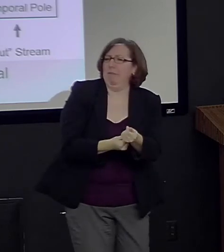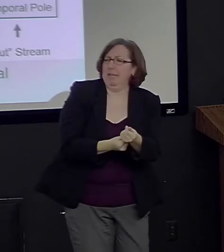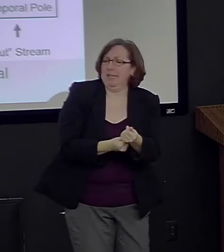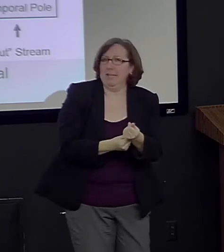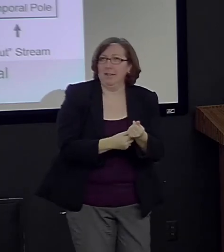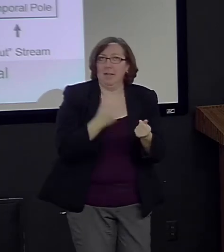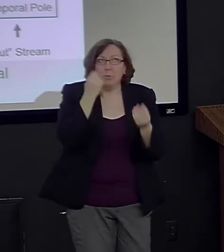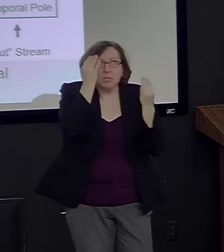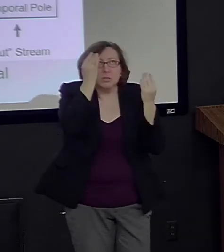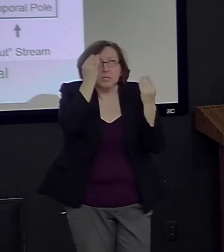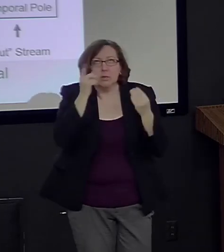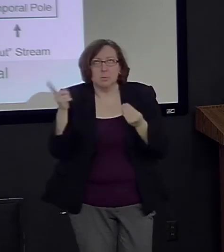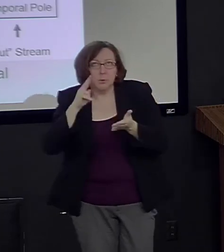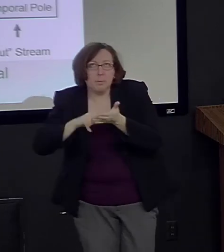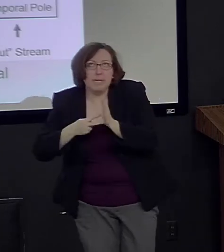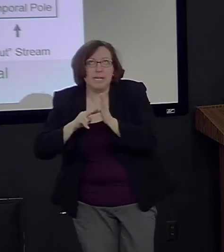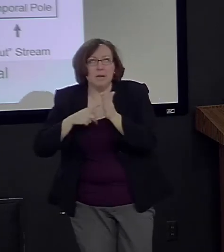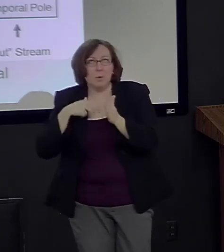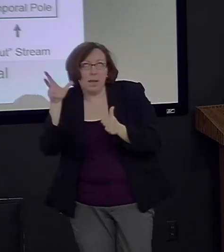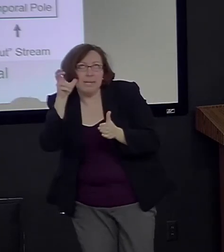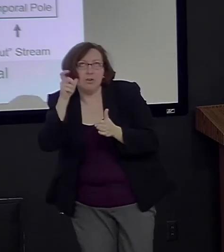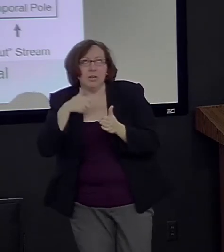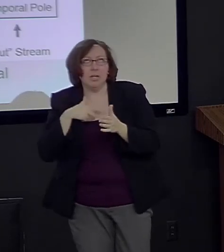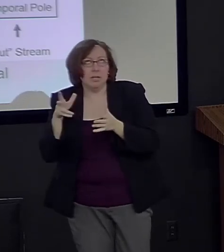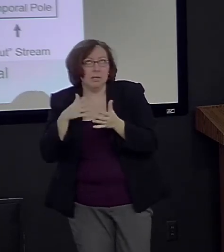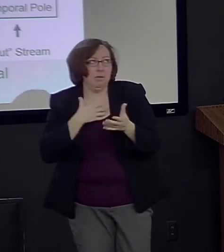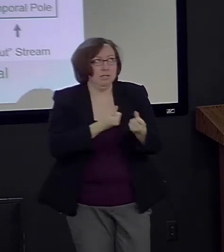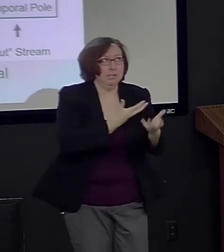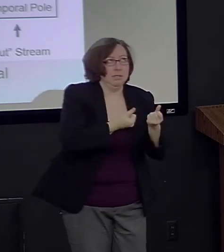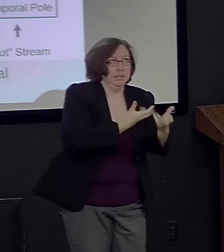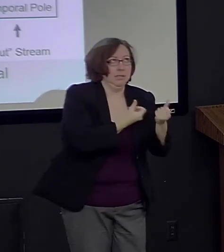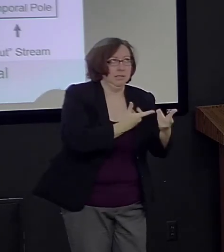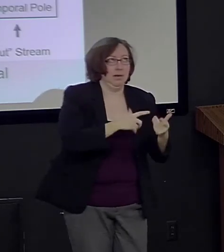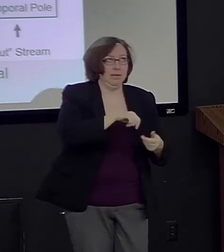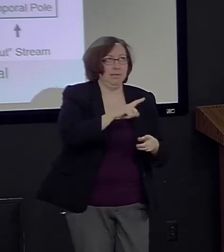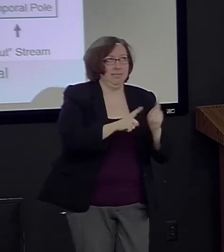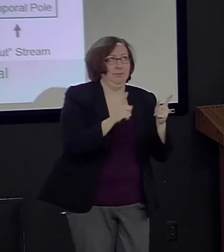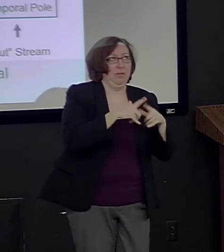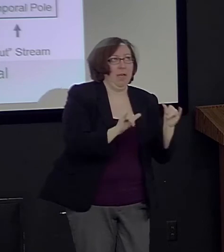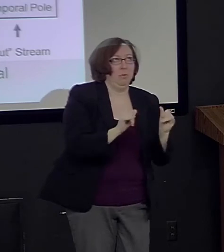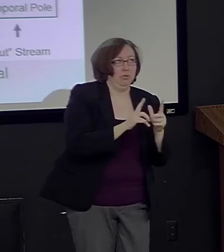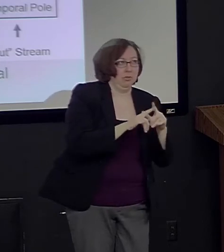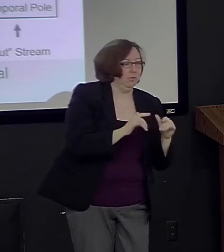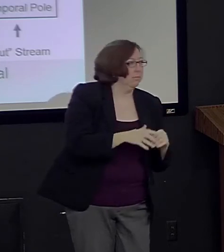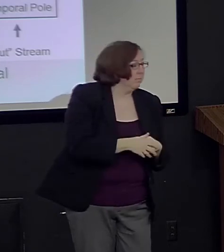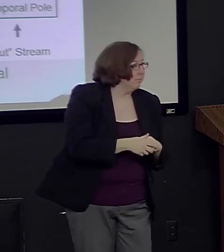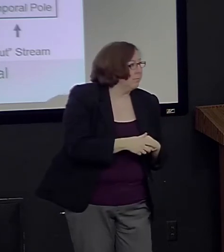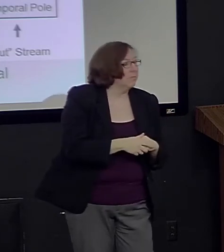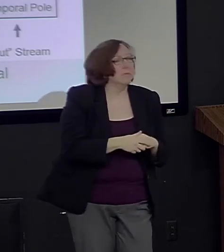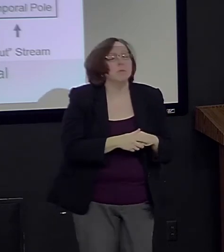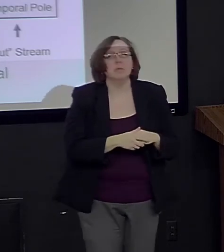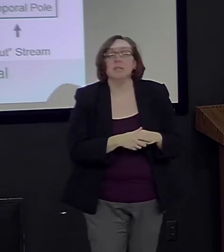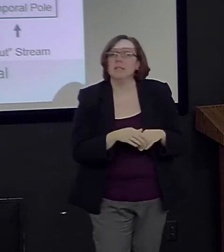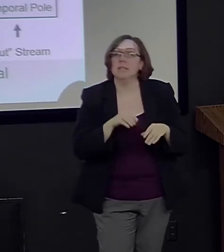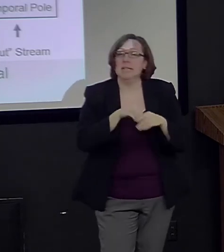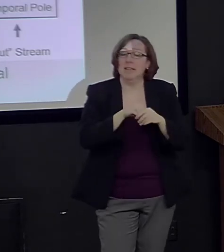what you mean, what they're hearing, what they're seeing. And in the discourse model,